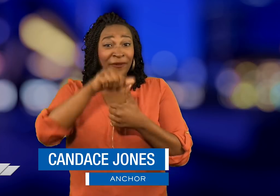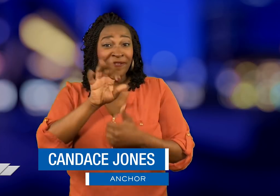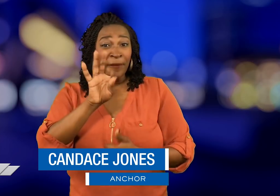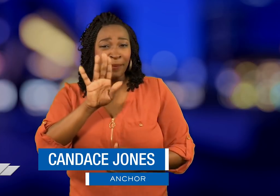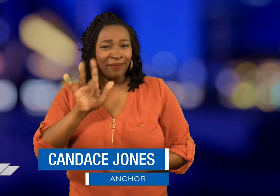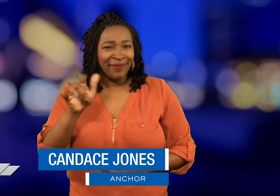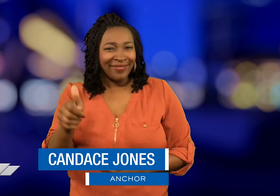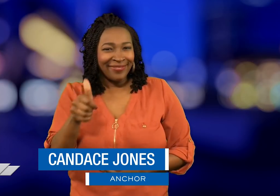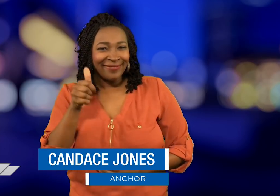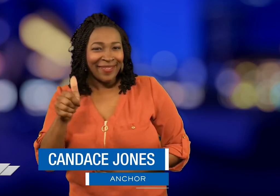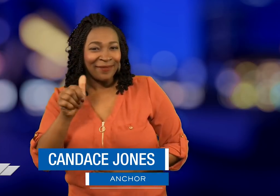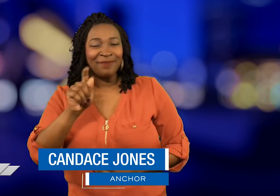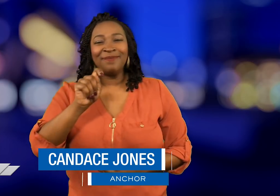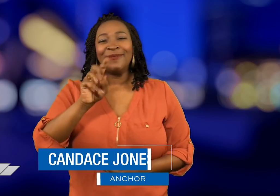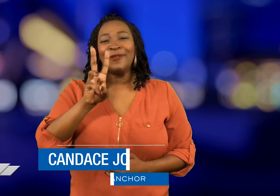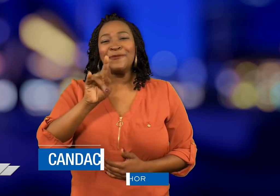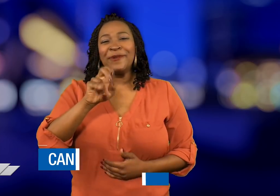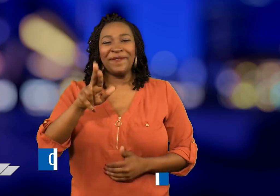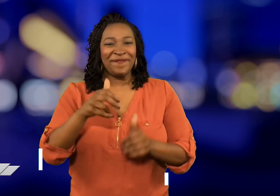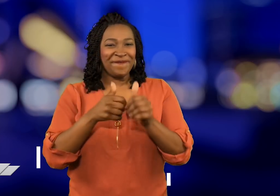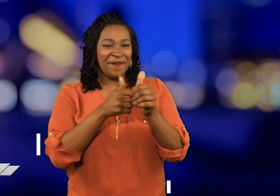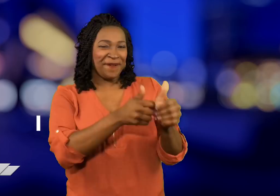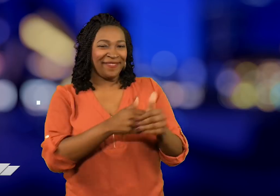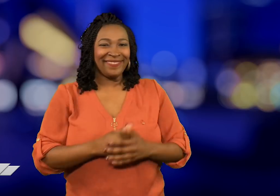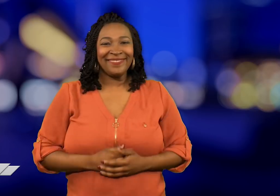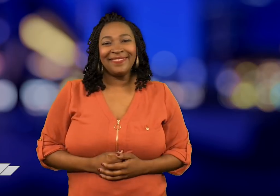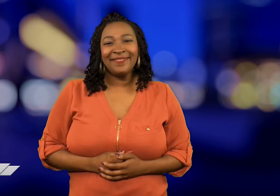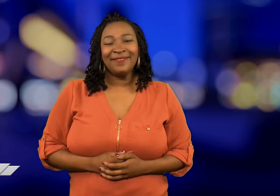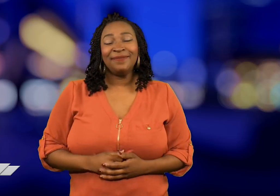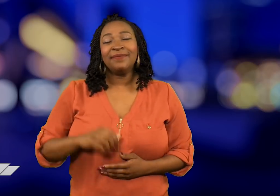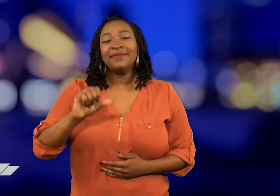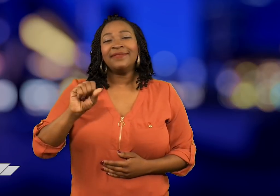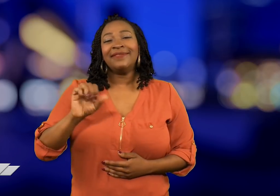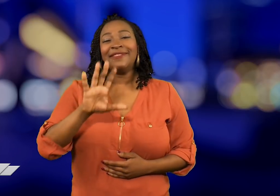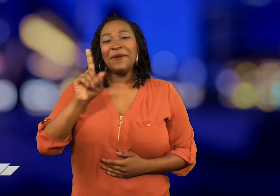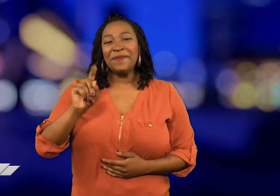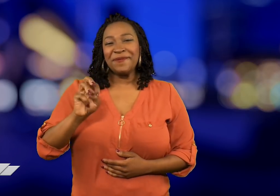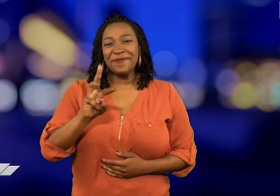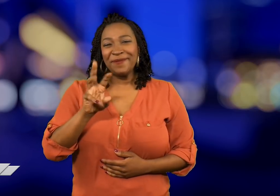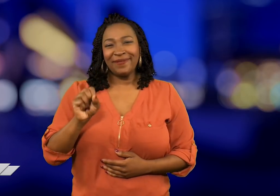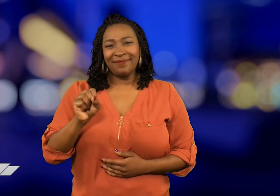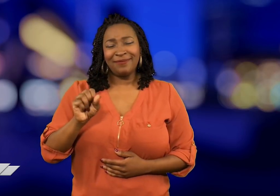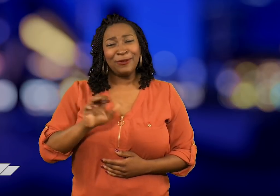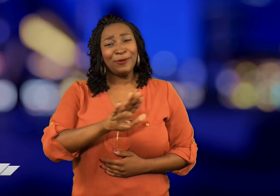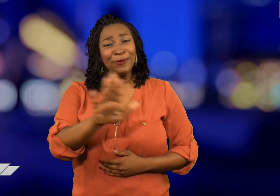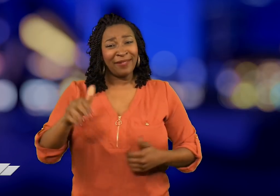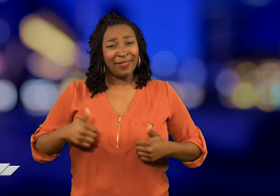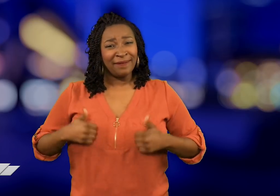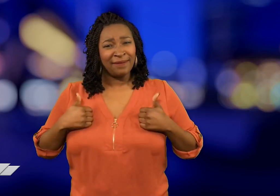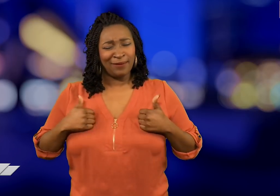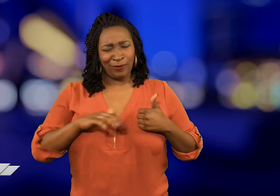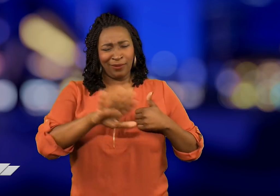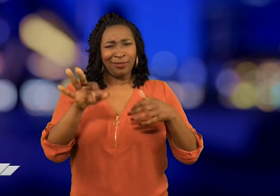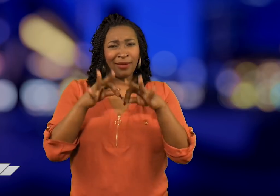Remember to like us on Facebook and follow us on Twitter. Sign1News. Your life.